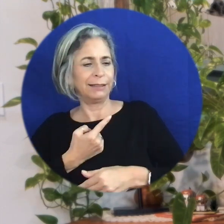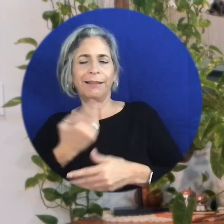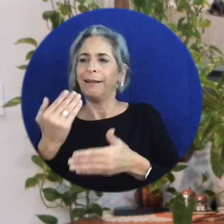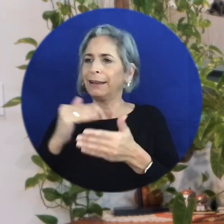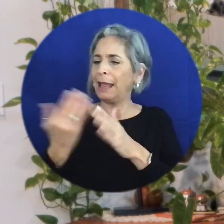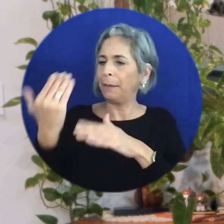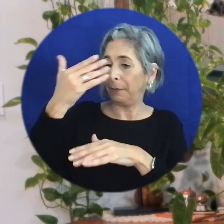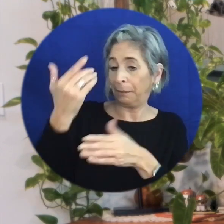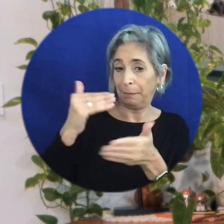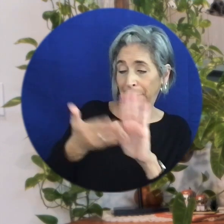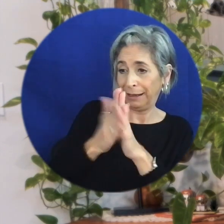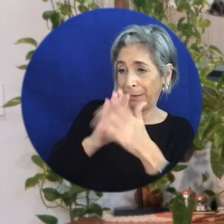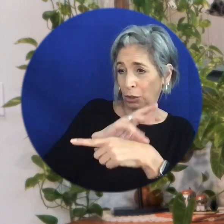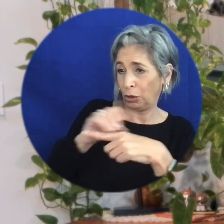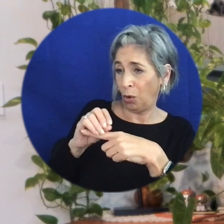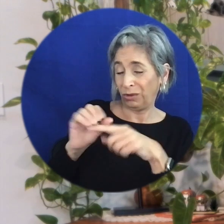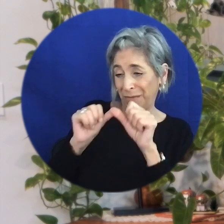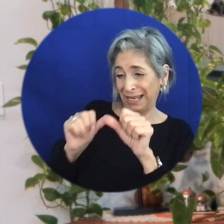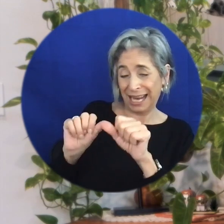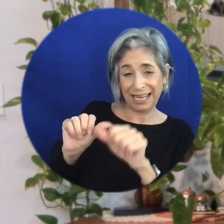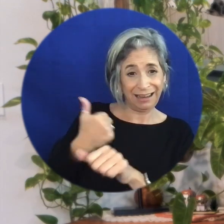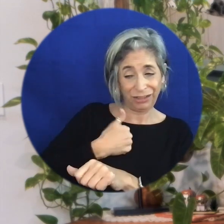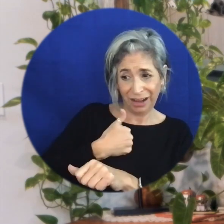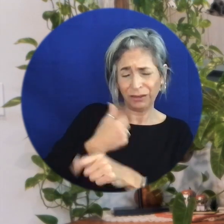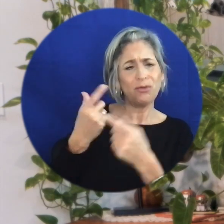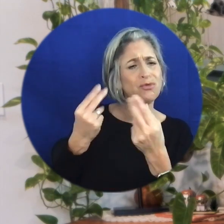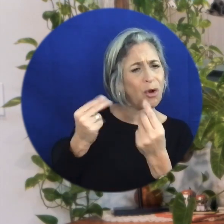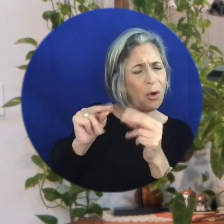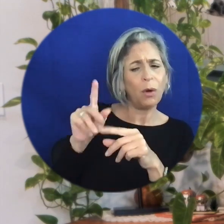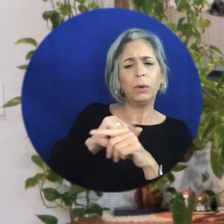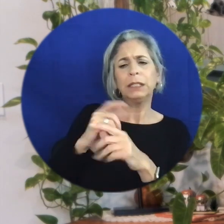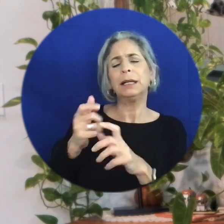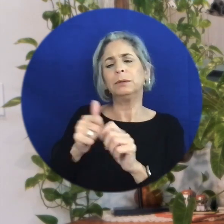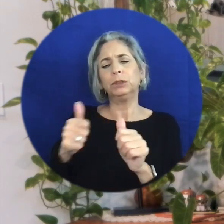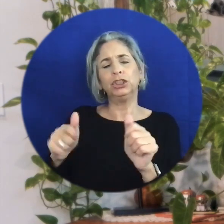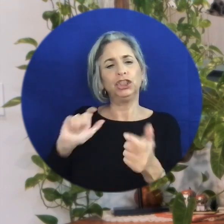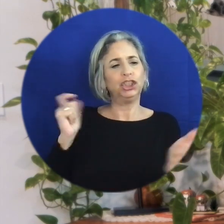In addition, it improved beyond us. It again becomes code we don't have to maintain ourselves